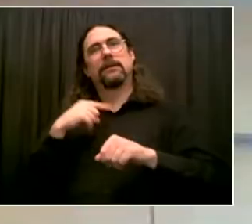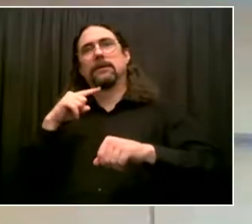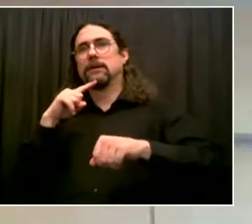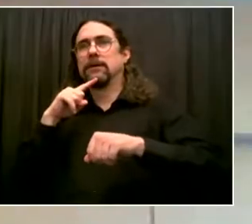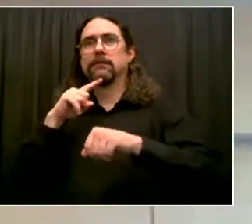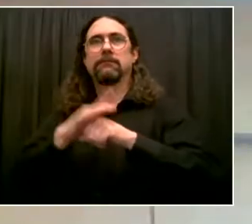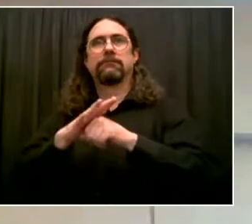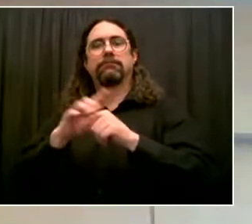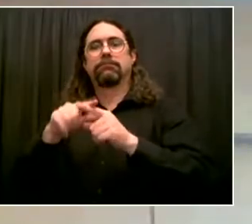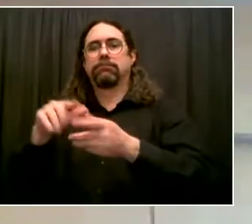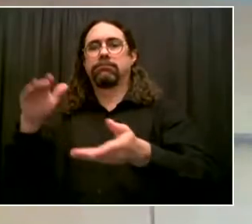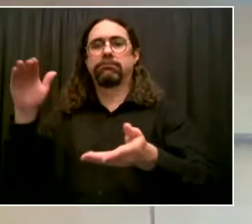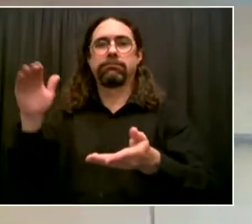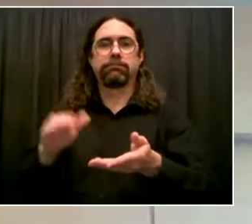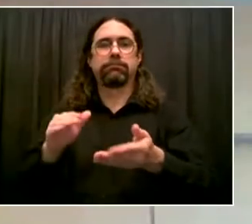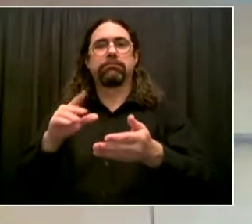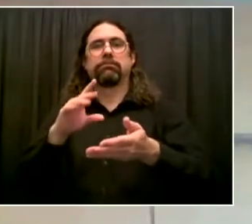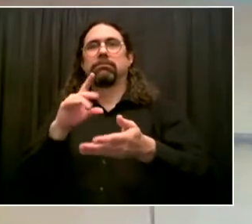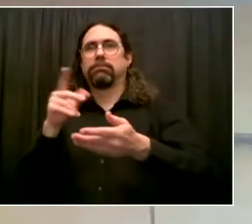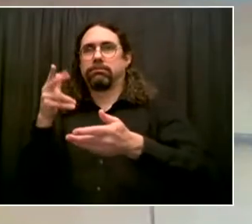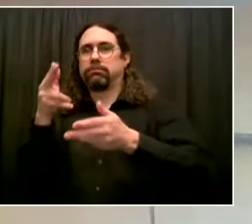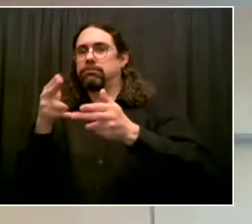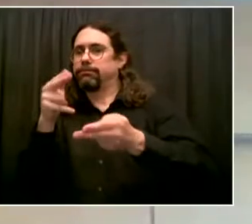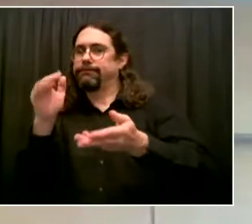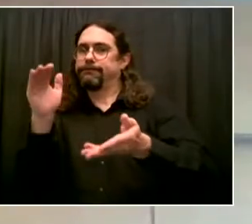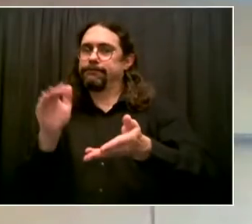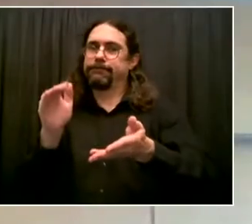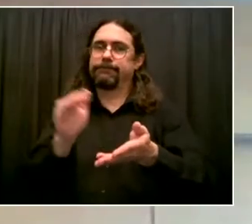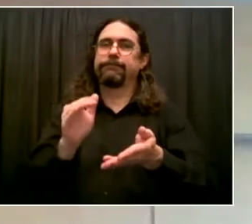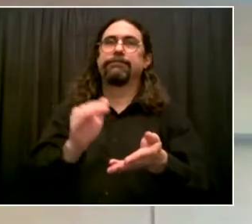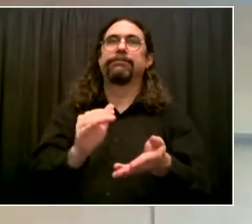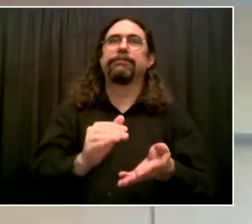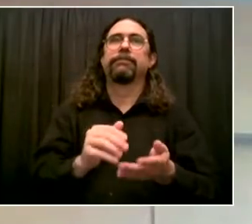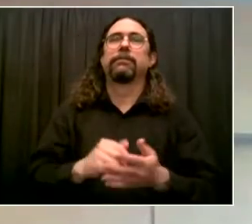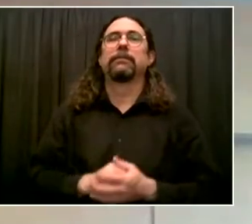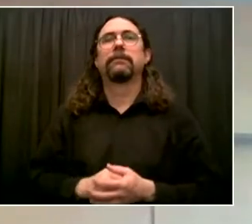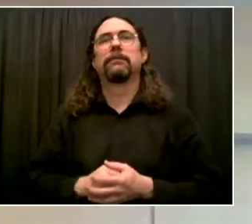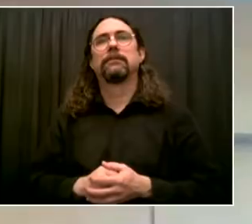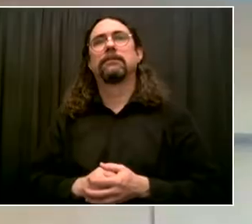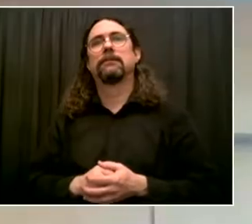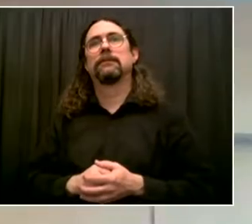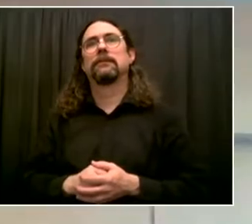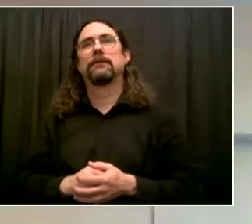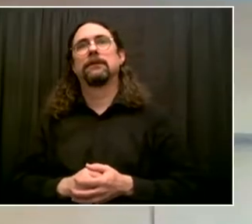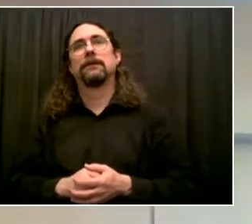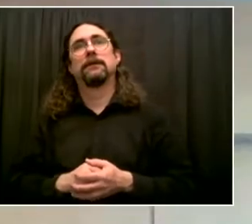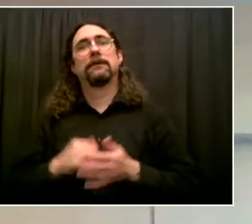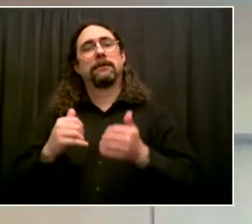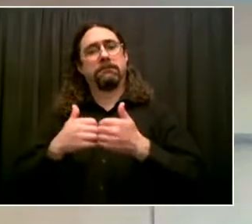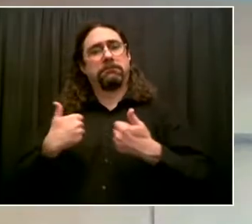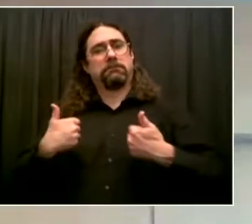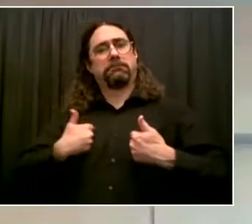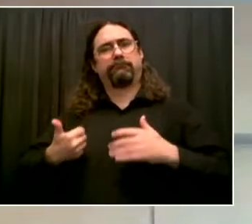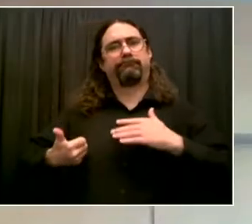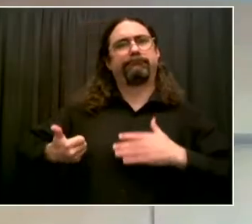DRIVE DOWN THE VIOLENCE AND HOLDING THOSE RESPONSIBLE FOR